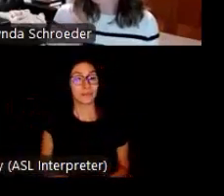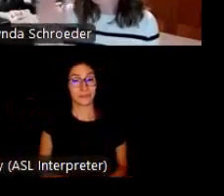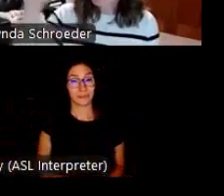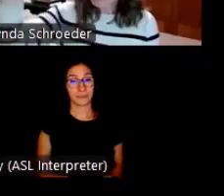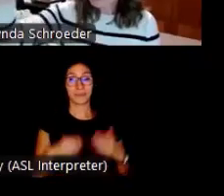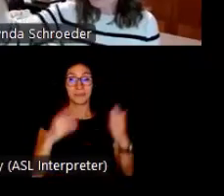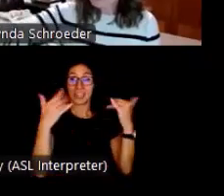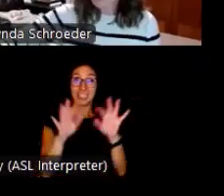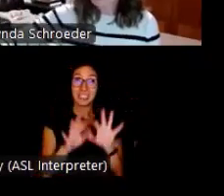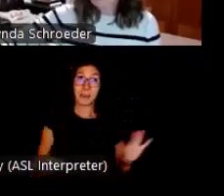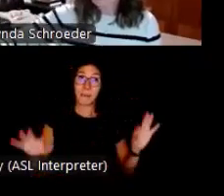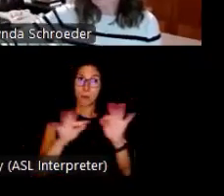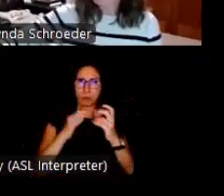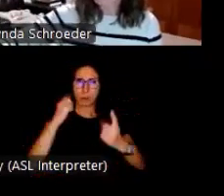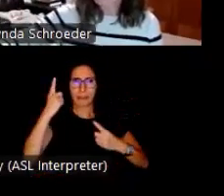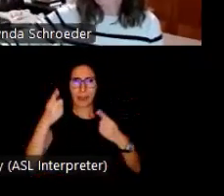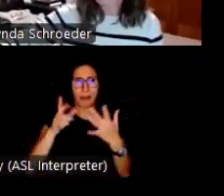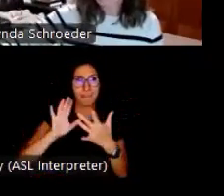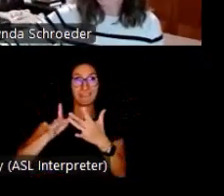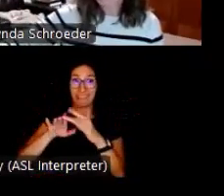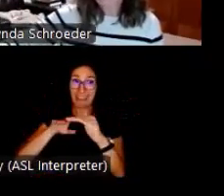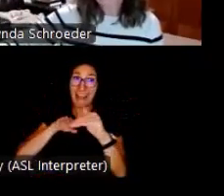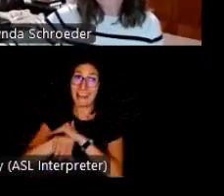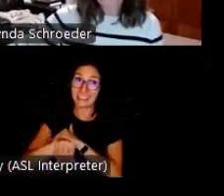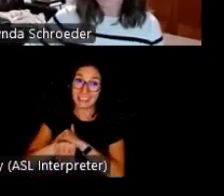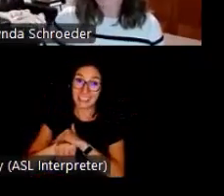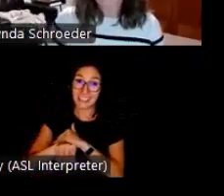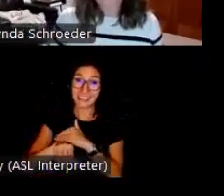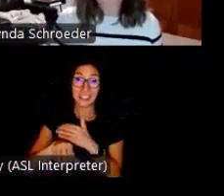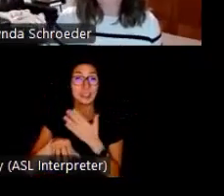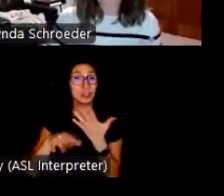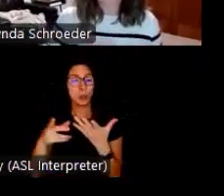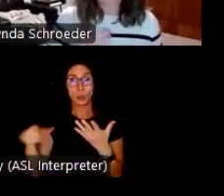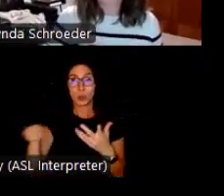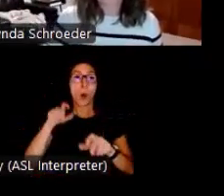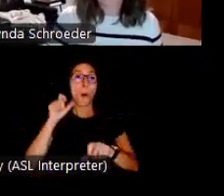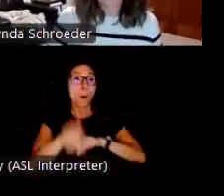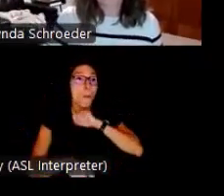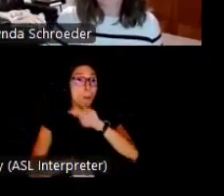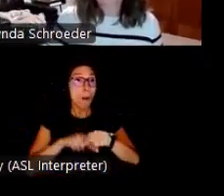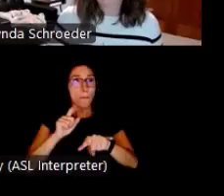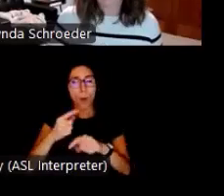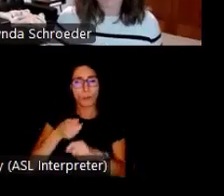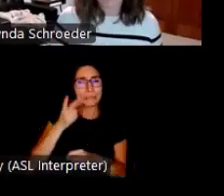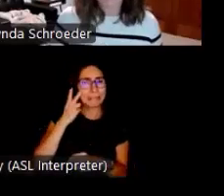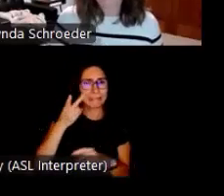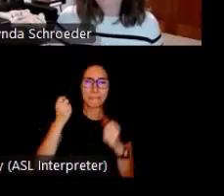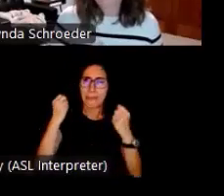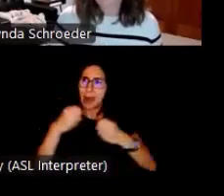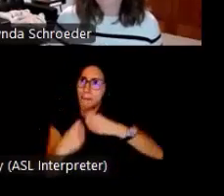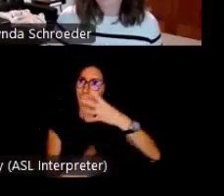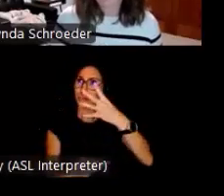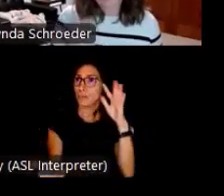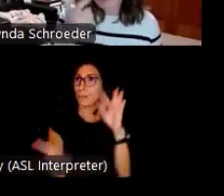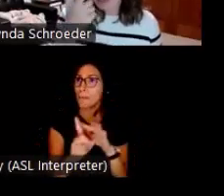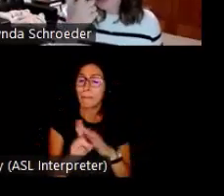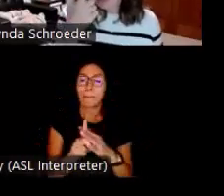So coming back to this lovely list you all created in the chat. We're seeing things like social media and podcasts and journals.